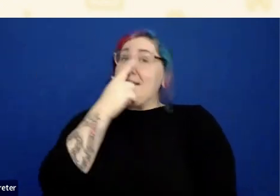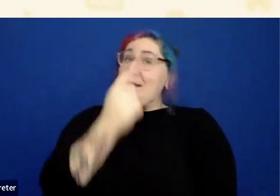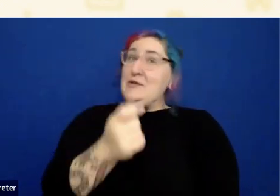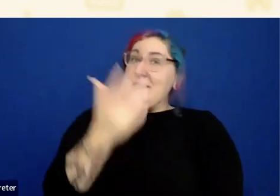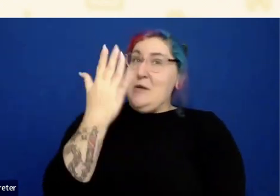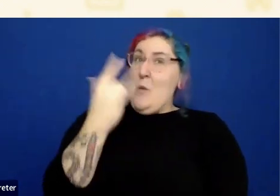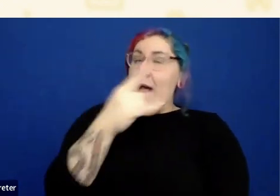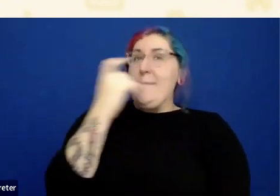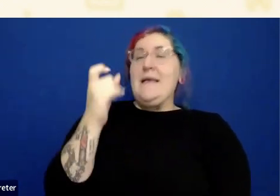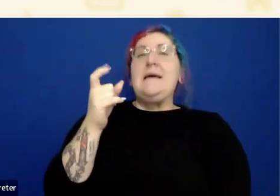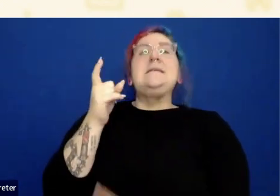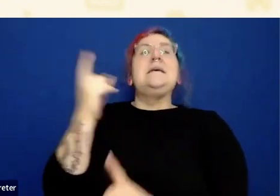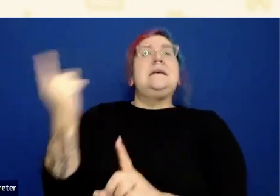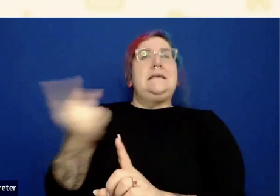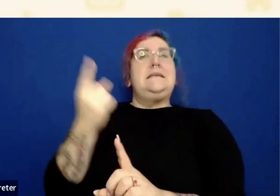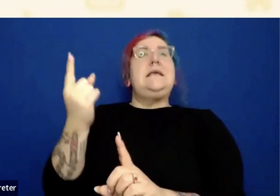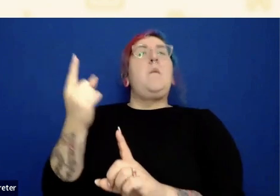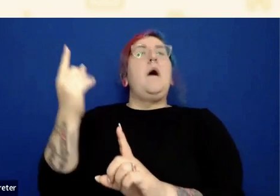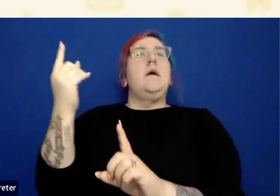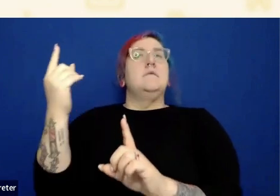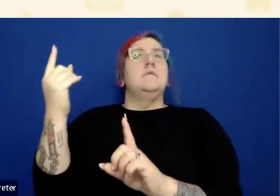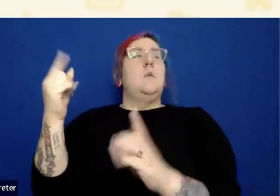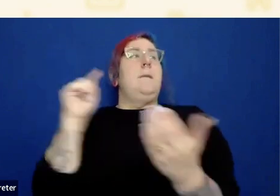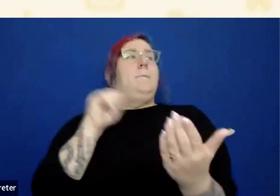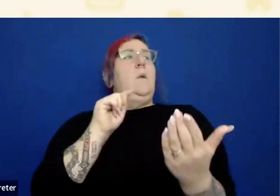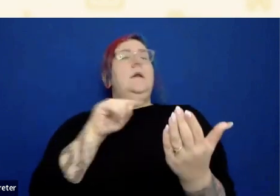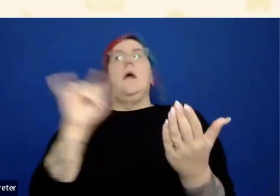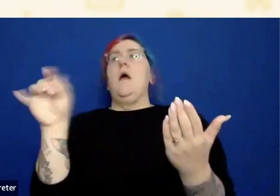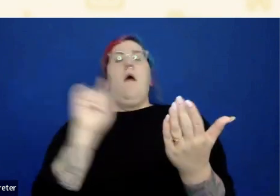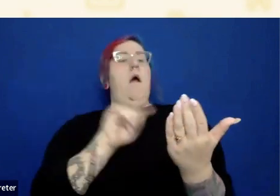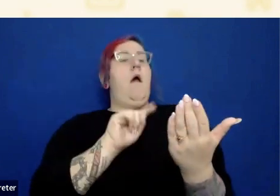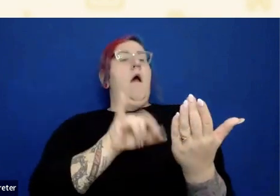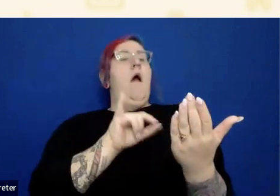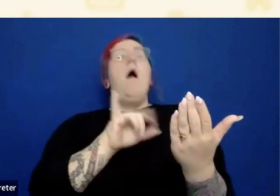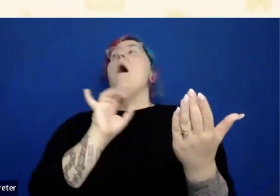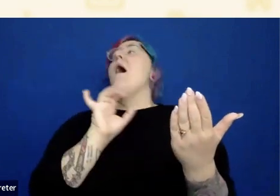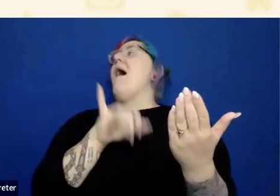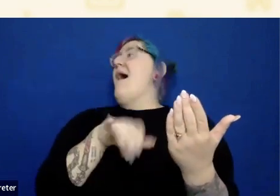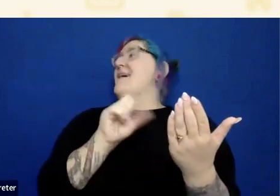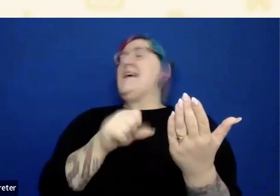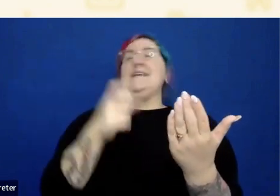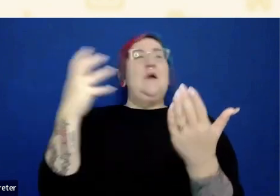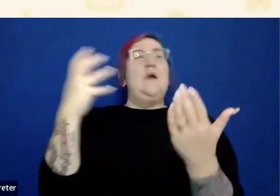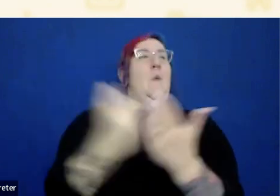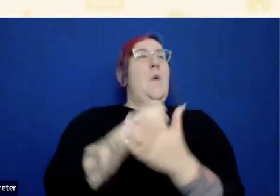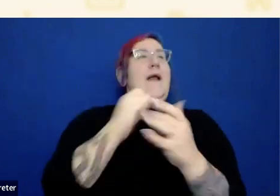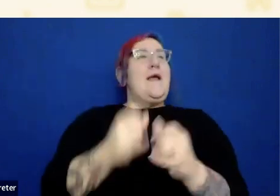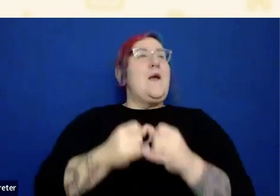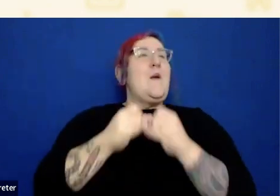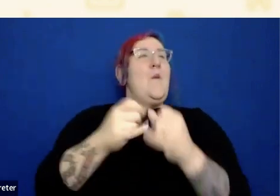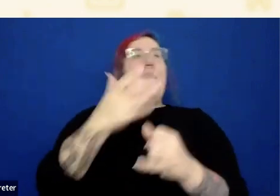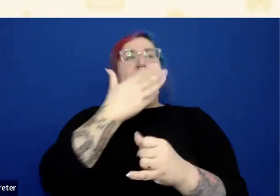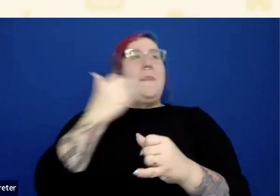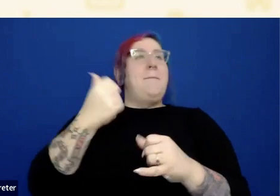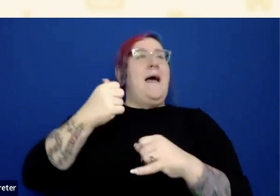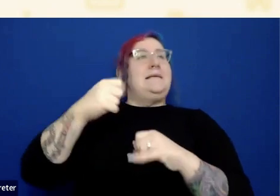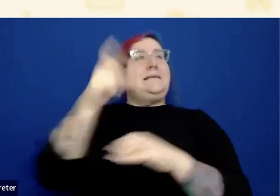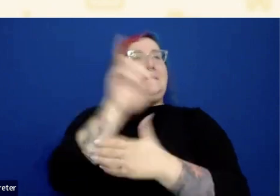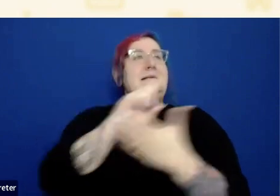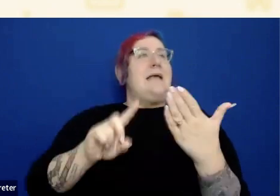that it had won an award for, like, the best-designed website in 2022.